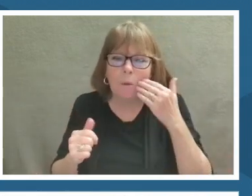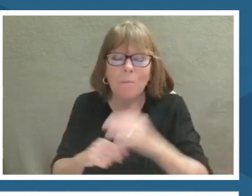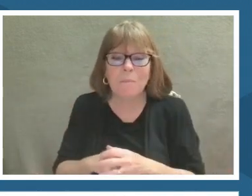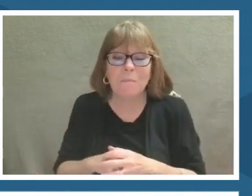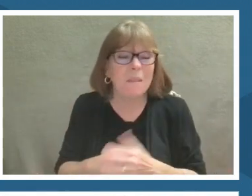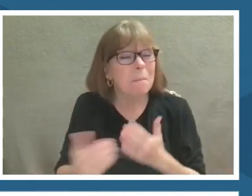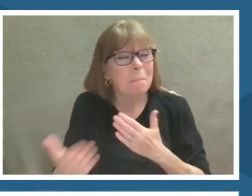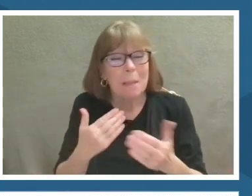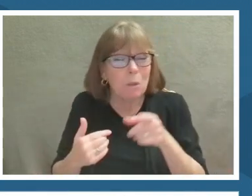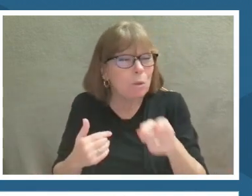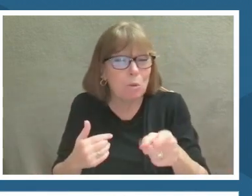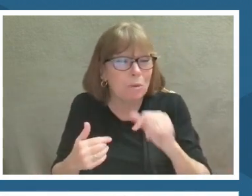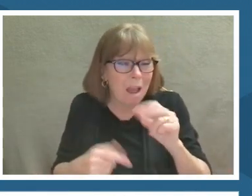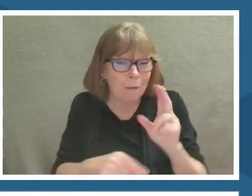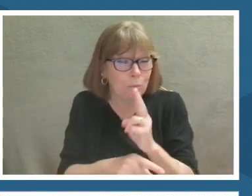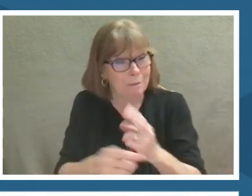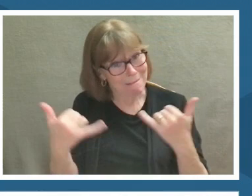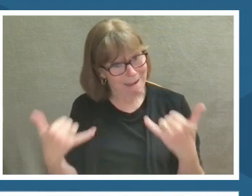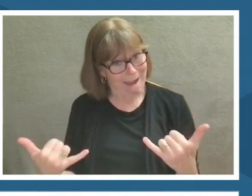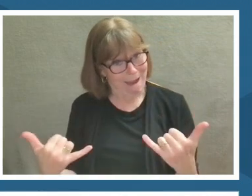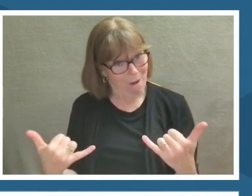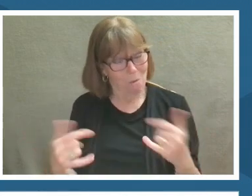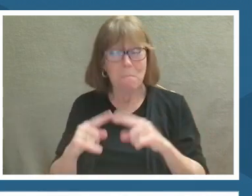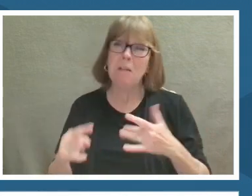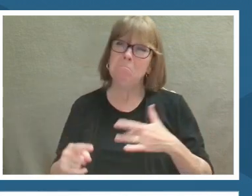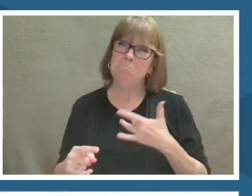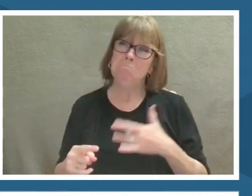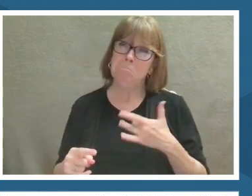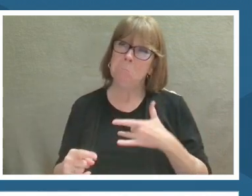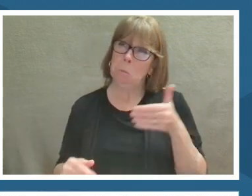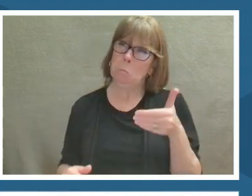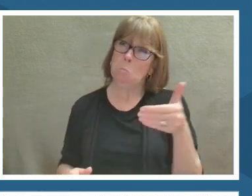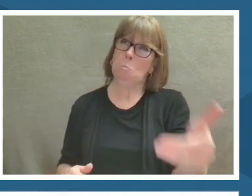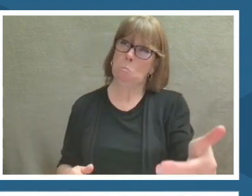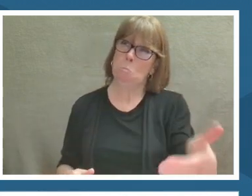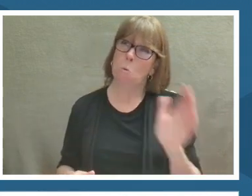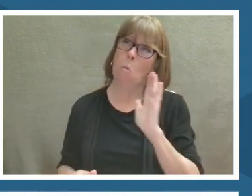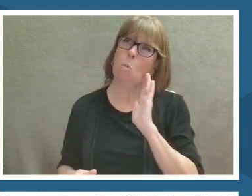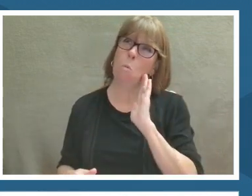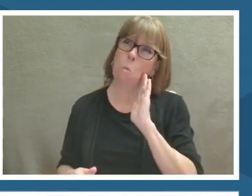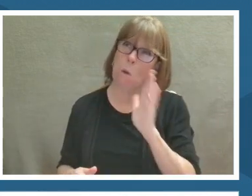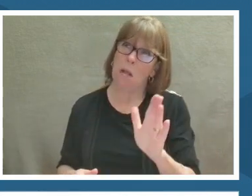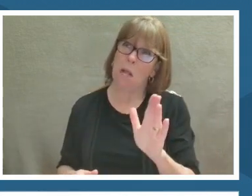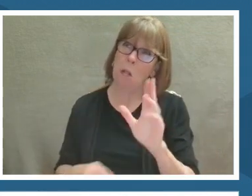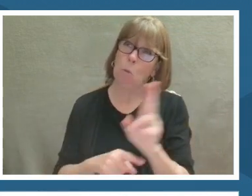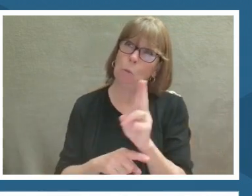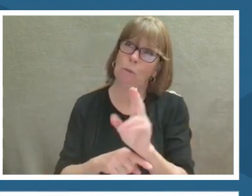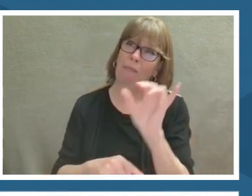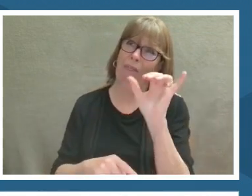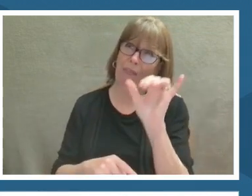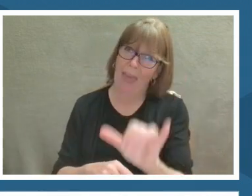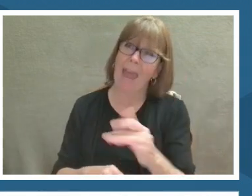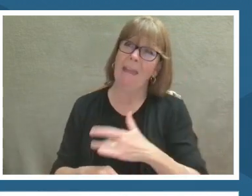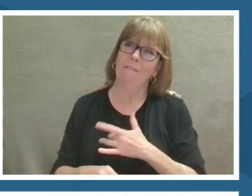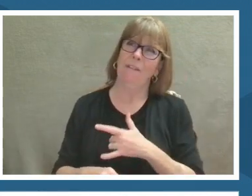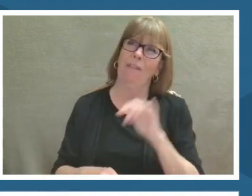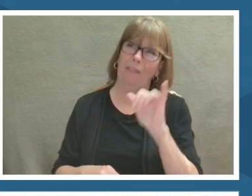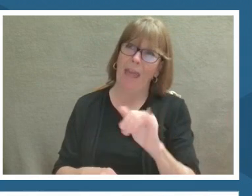which of these approaches do you think would be the most successful in